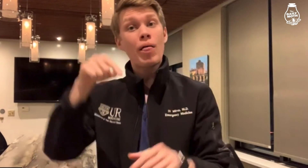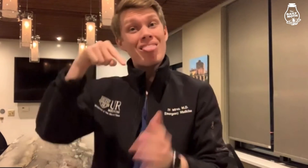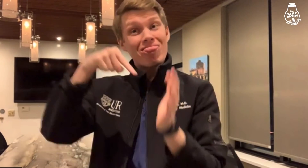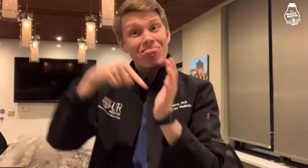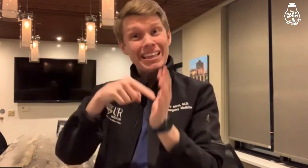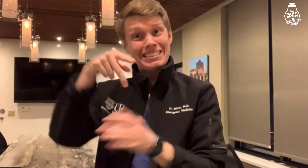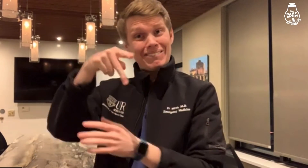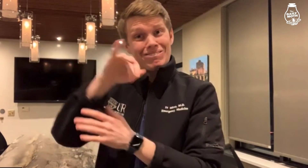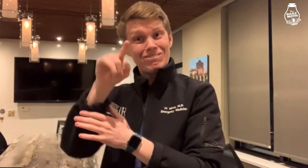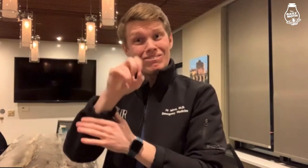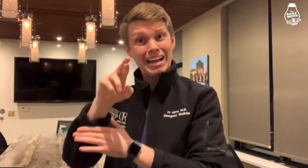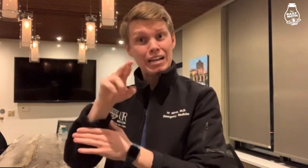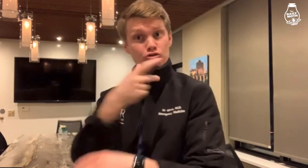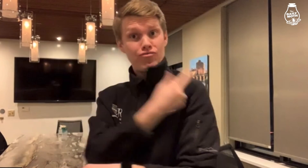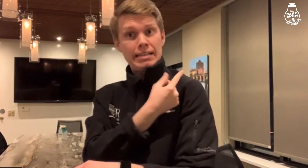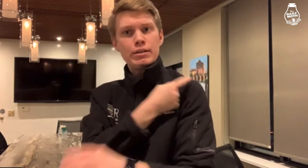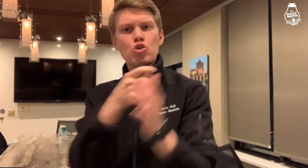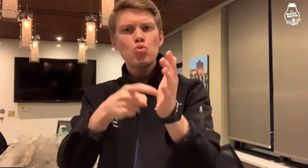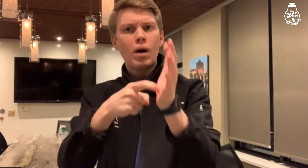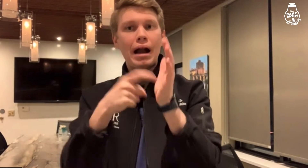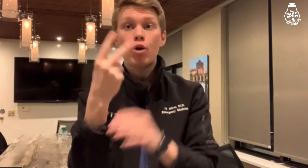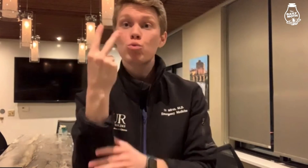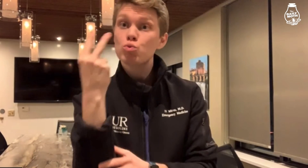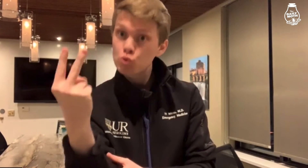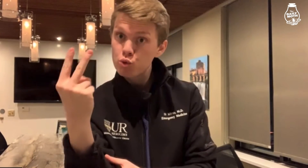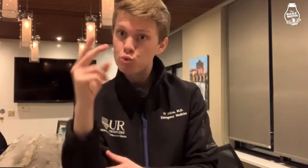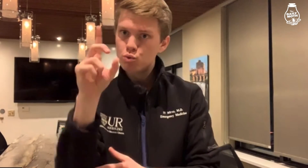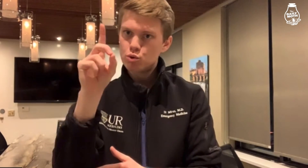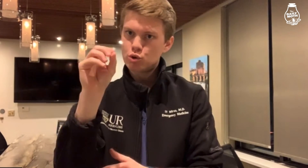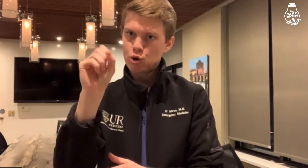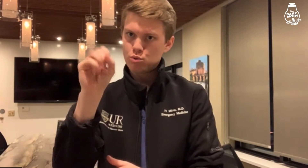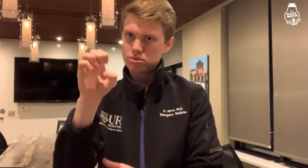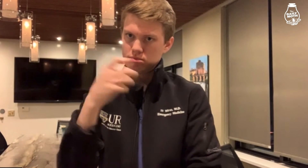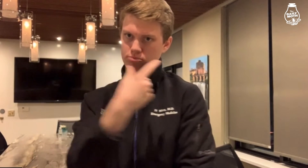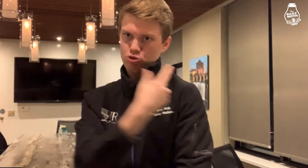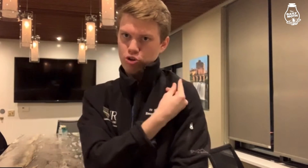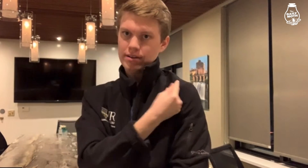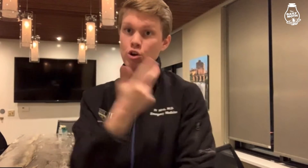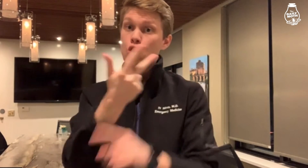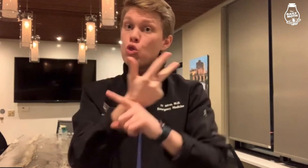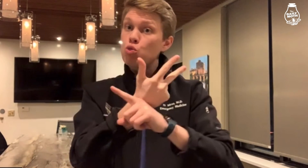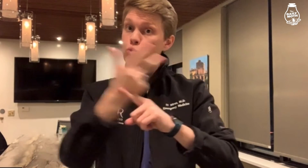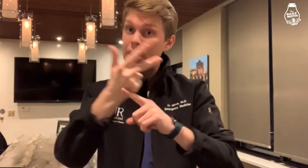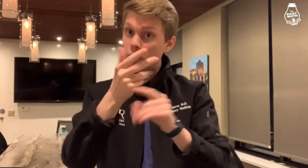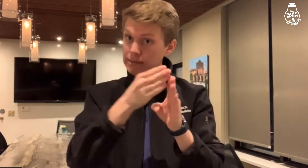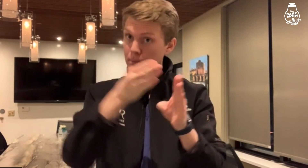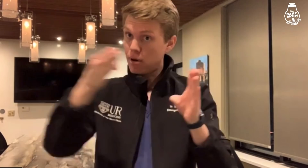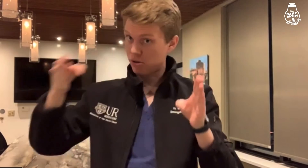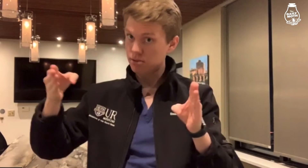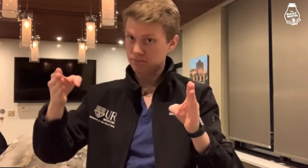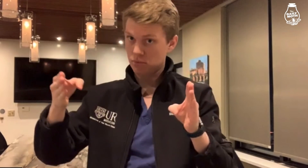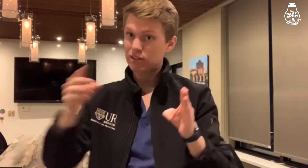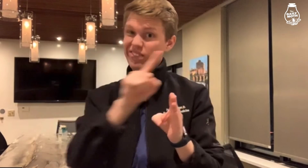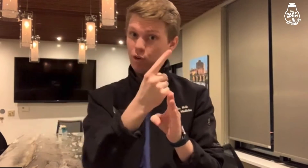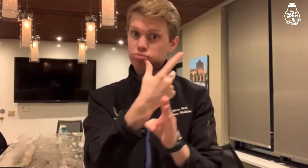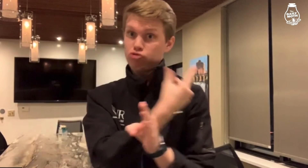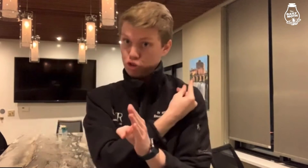Now, this Pfizer vaccine requires two doses taken three weeks apart.